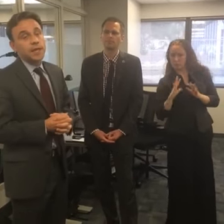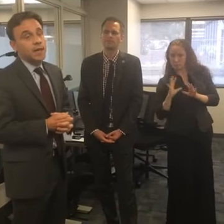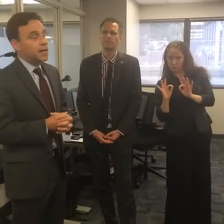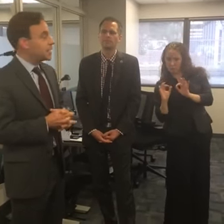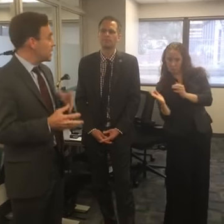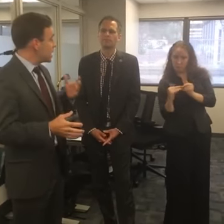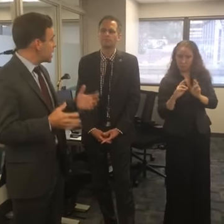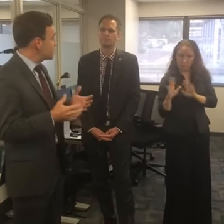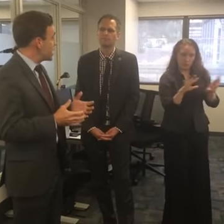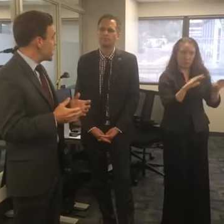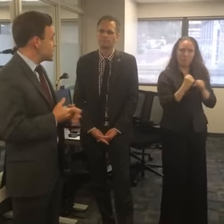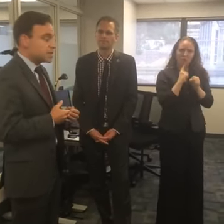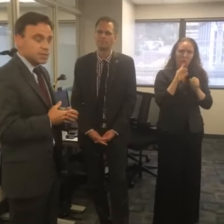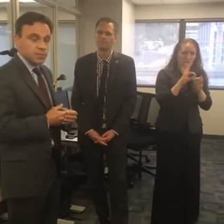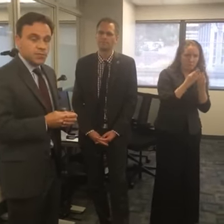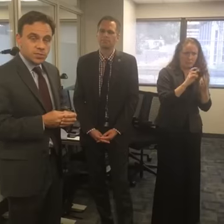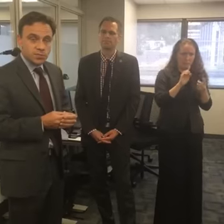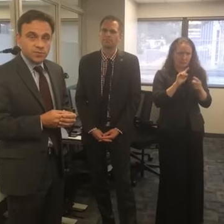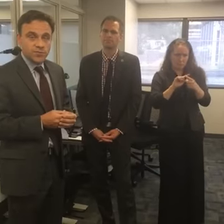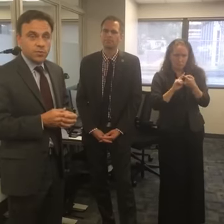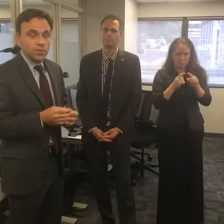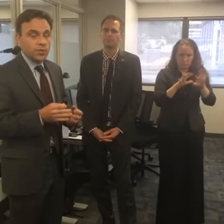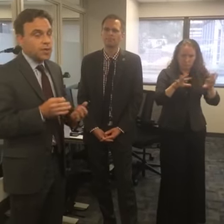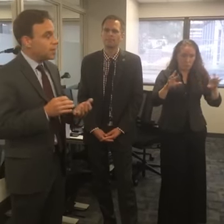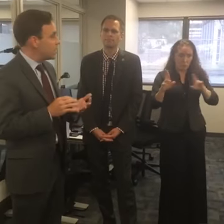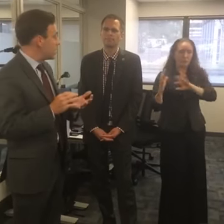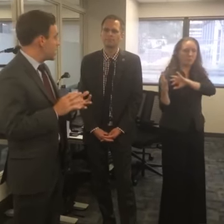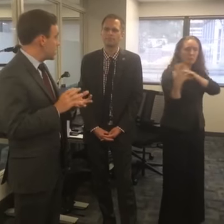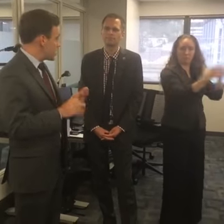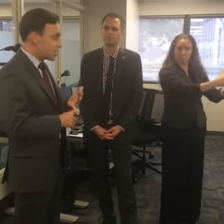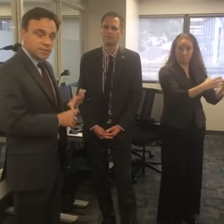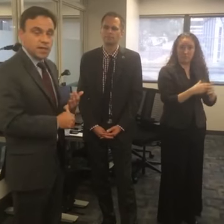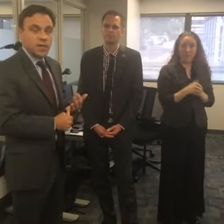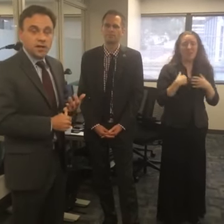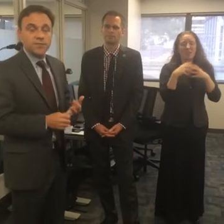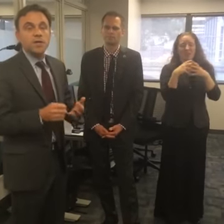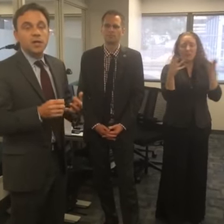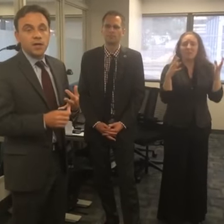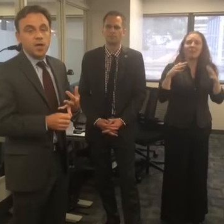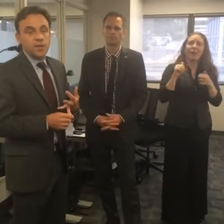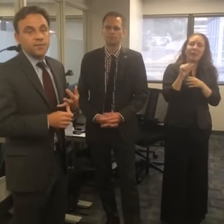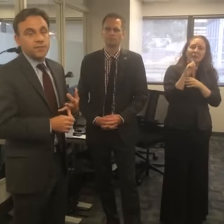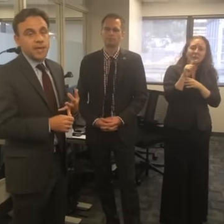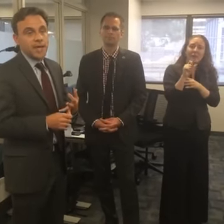again, a lot of great assets and resources for you at hurricanes.gov, on the FEMA app,